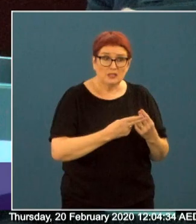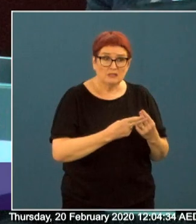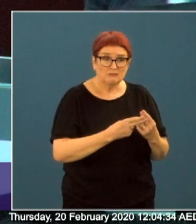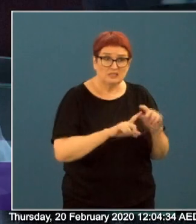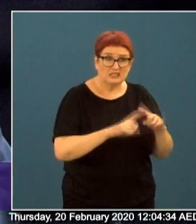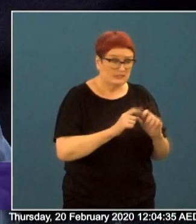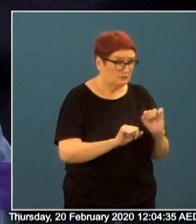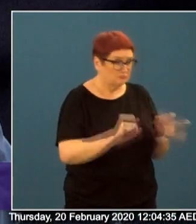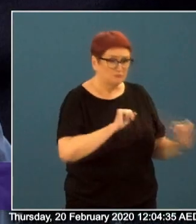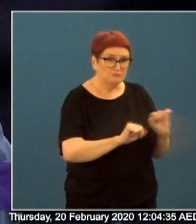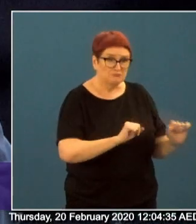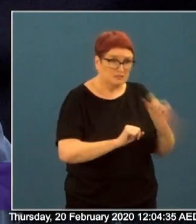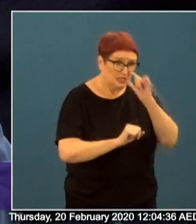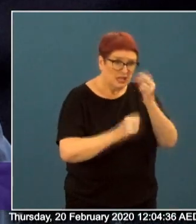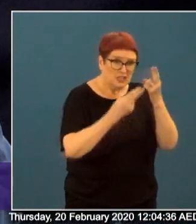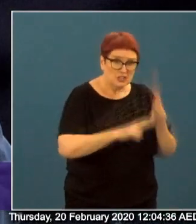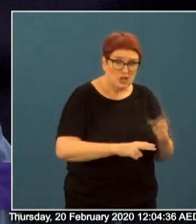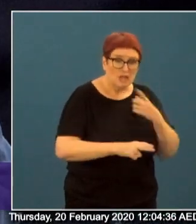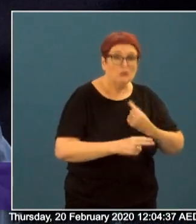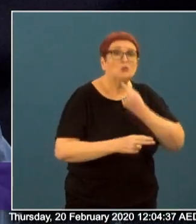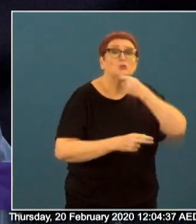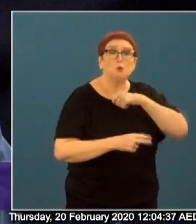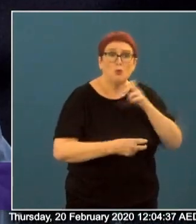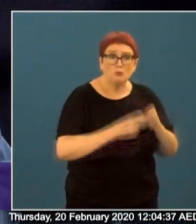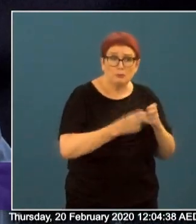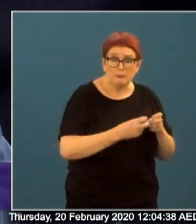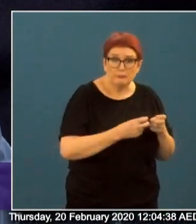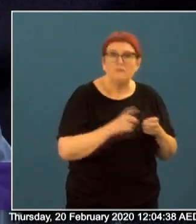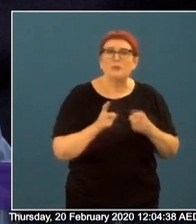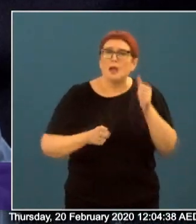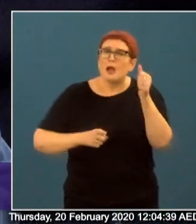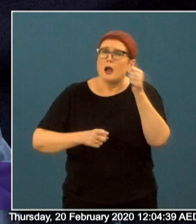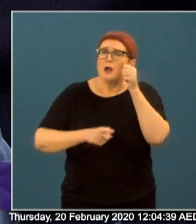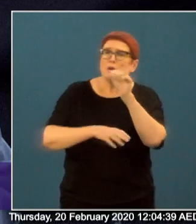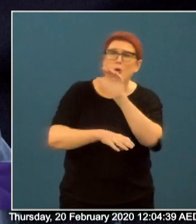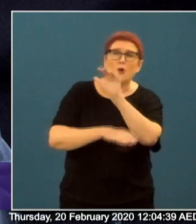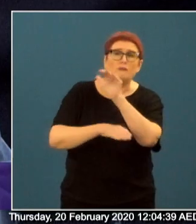I'm aware of international data on the rates of feeding and swallowing difficulties.